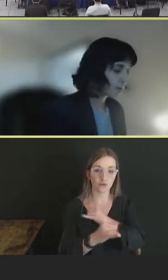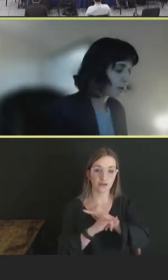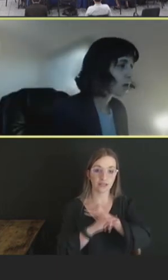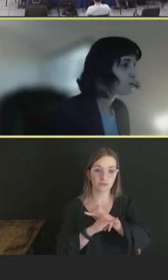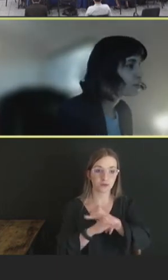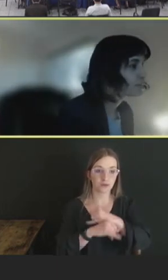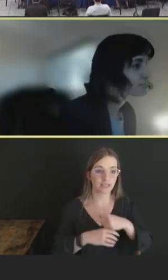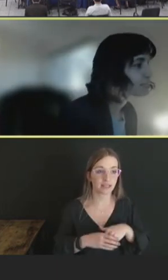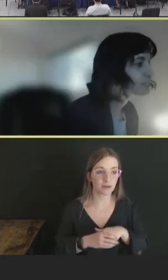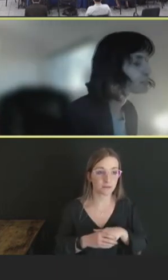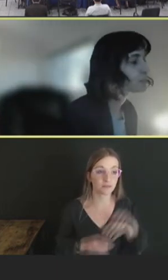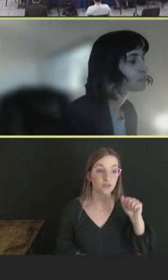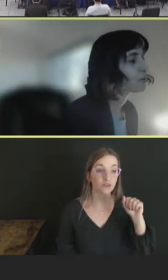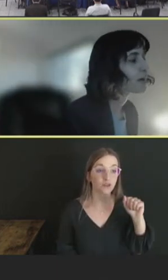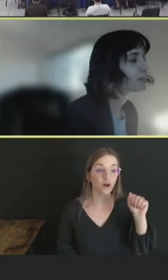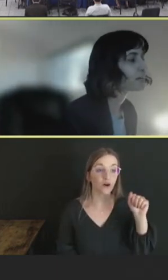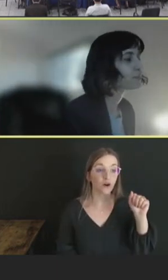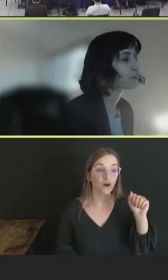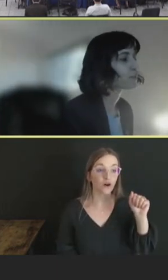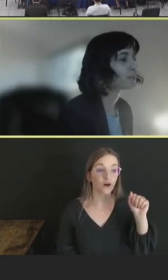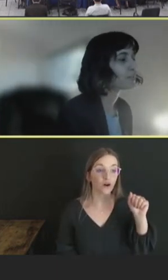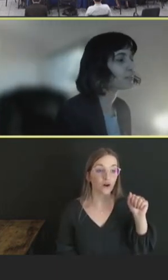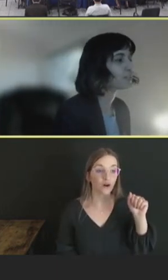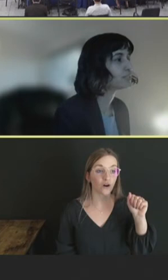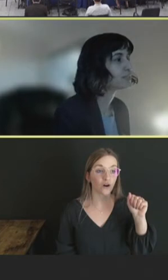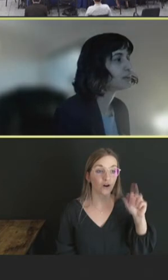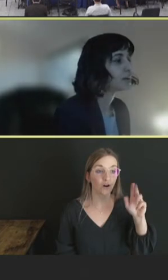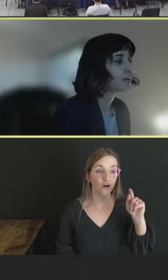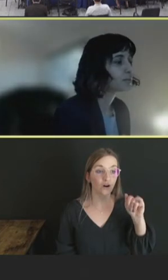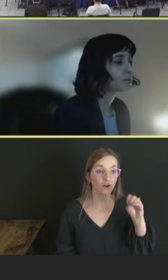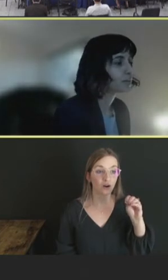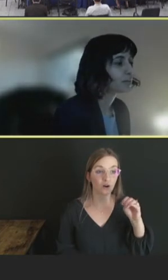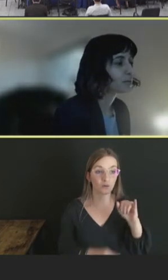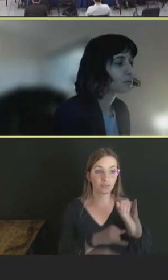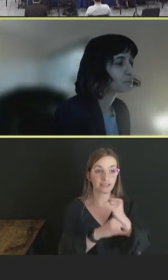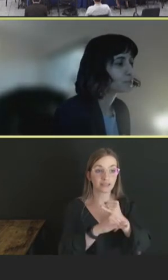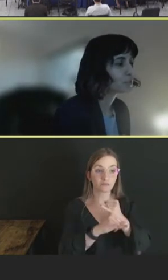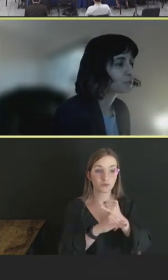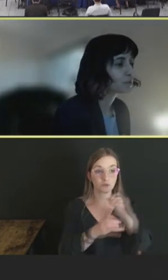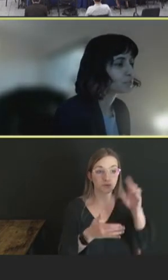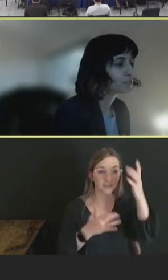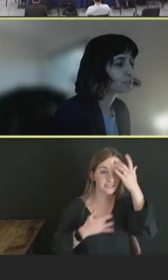Autoimmune diseases include a variety of different pathologies including multiple sclerosis,